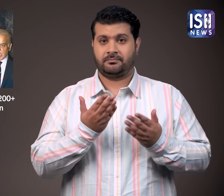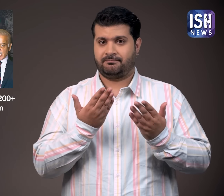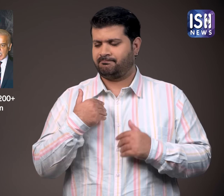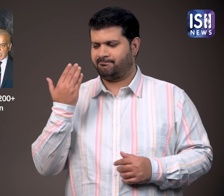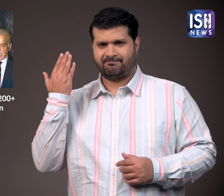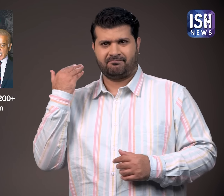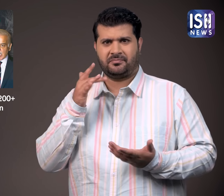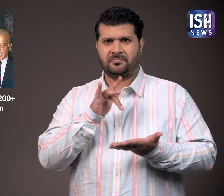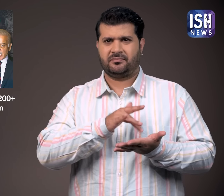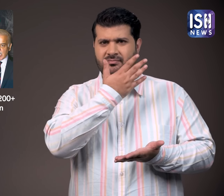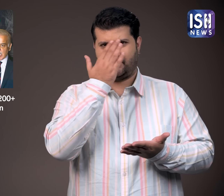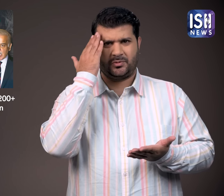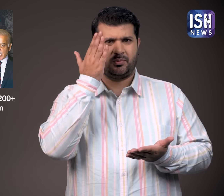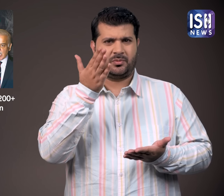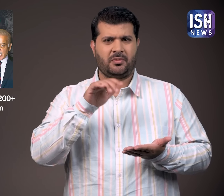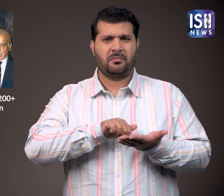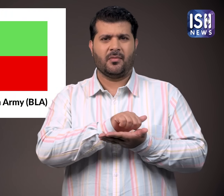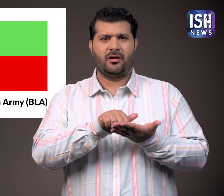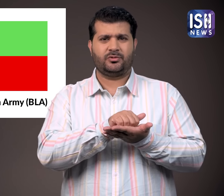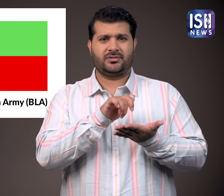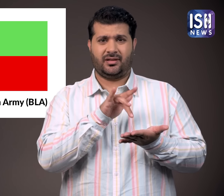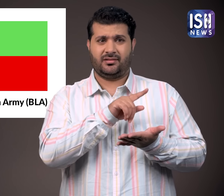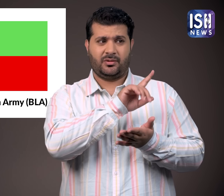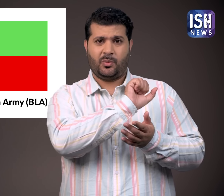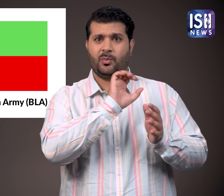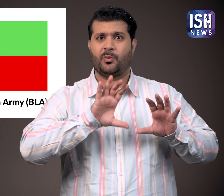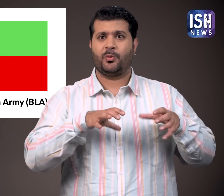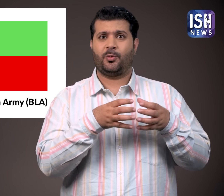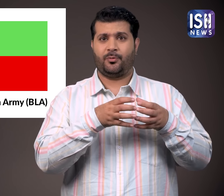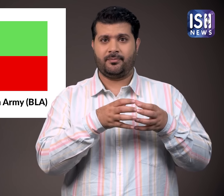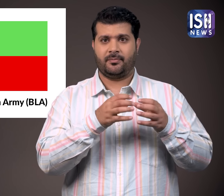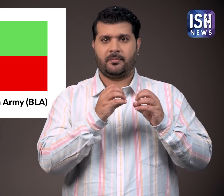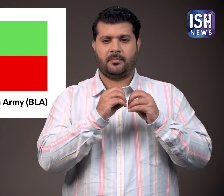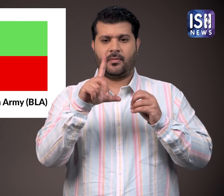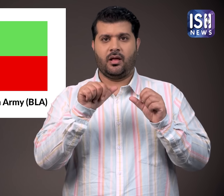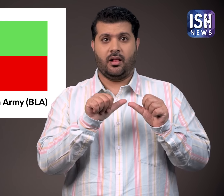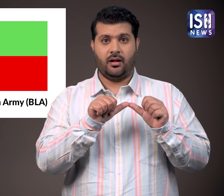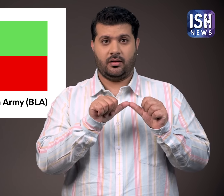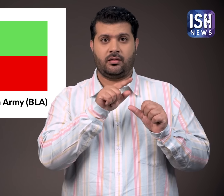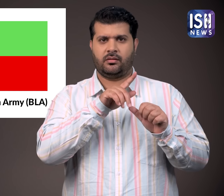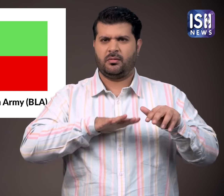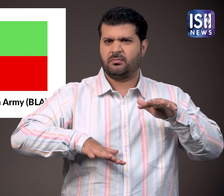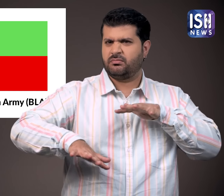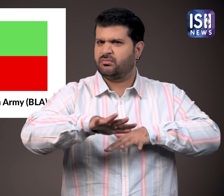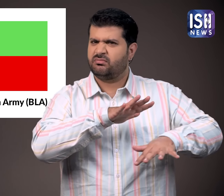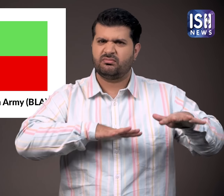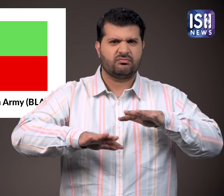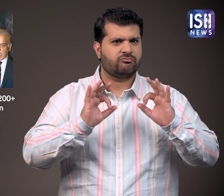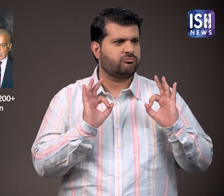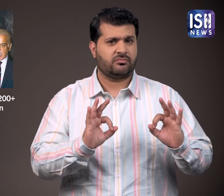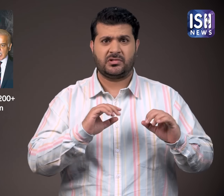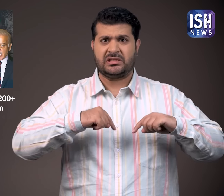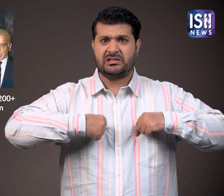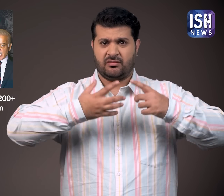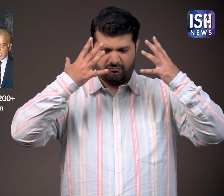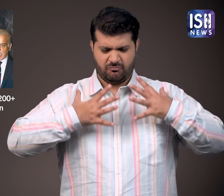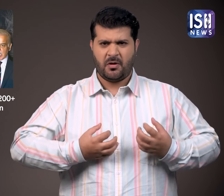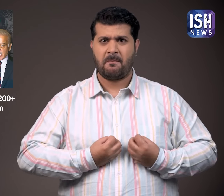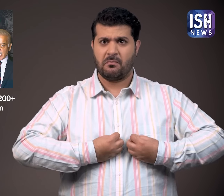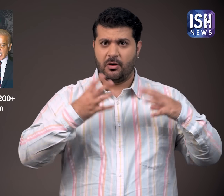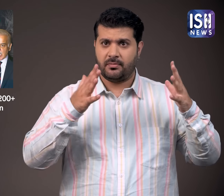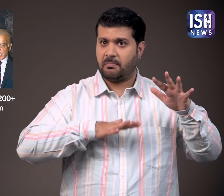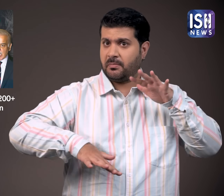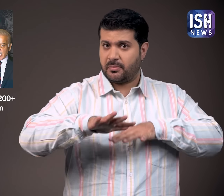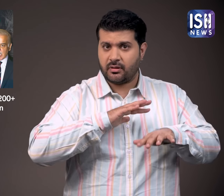Recently, the Balochistan Liberation Army (BLA) carried out coordinated suicide attacks